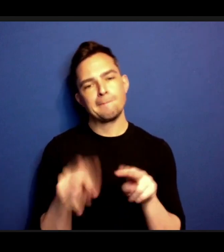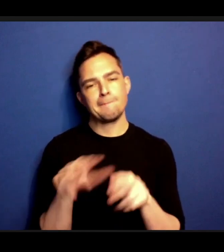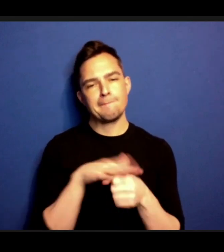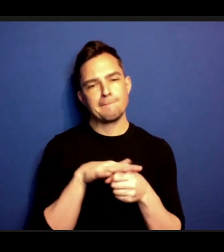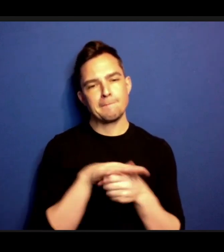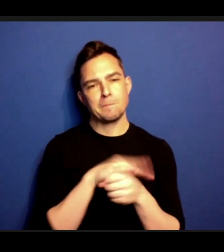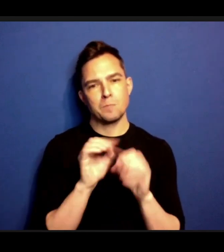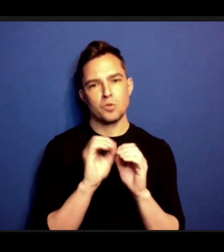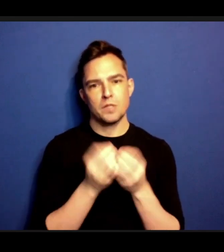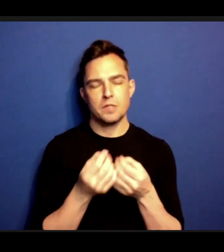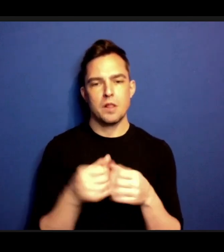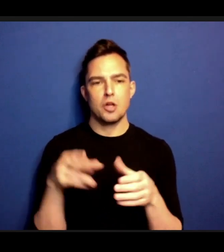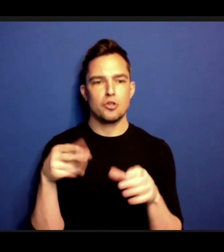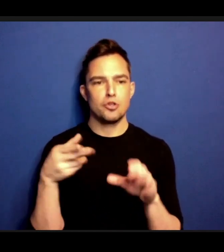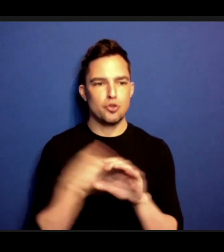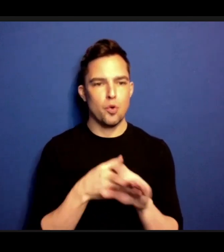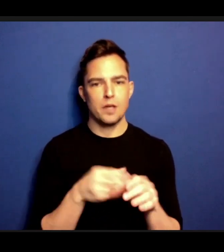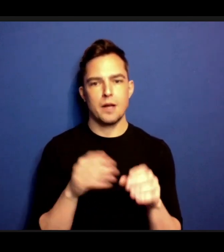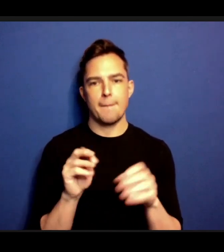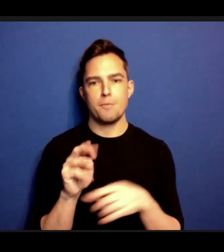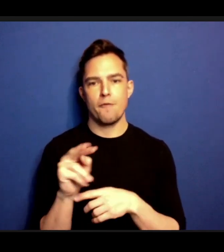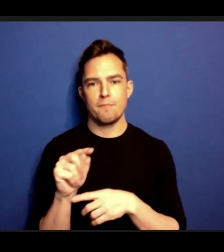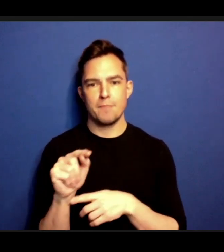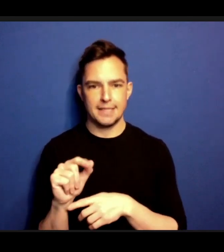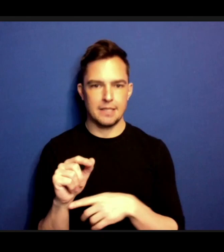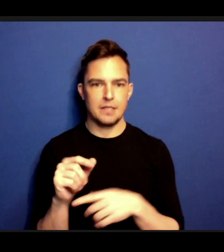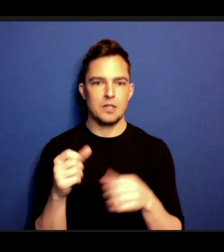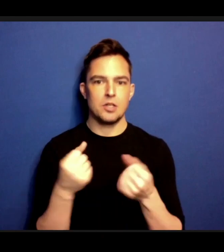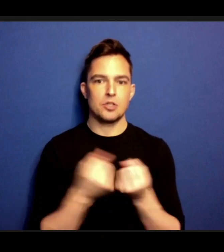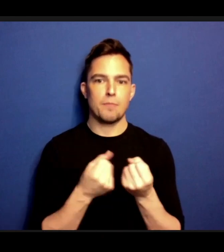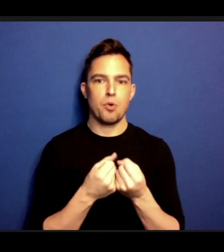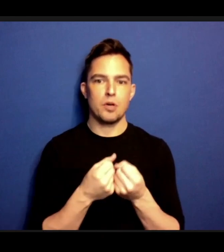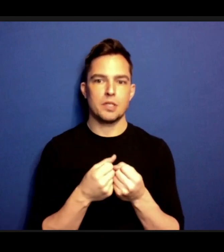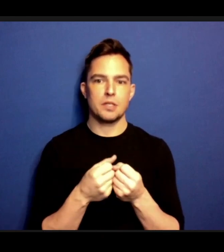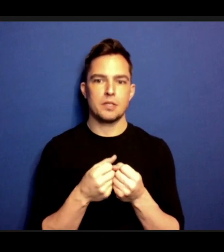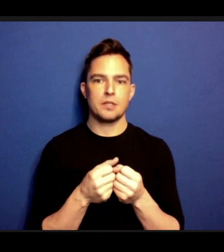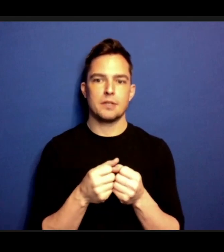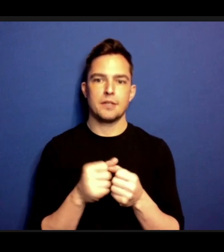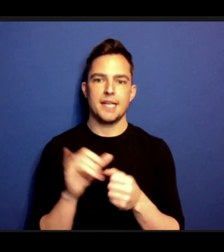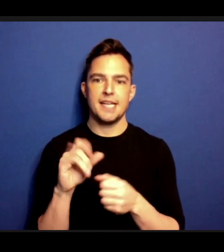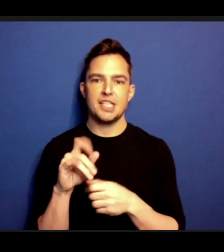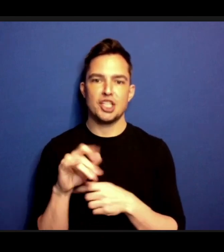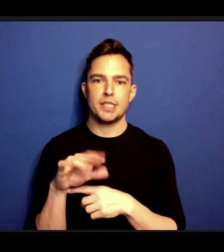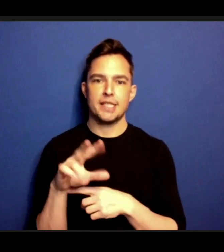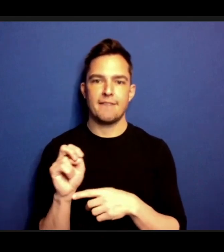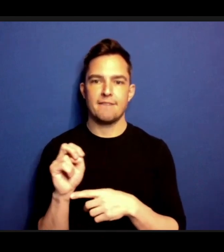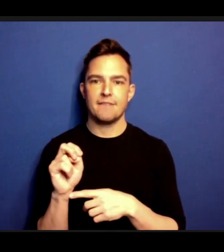Maybe join a movement supported an initiative or again, just sign up to be a delegate at